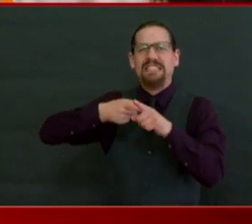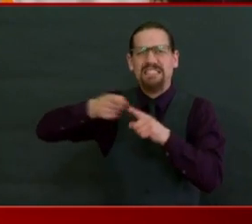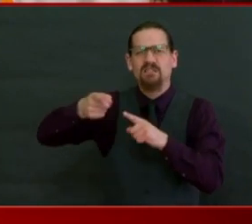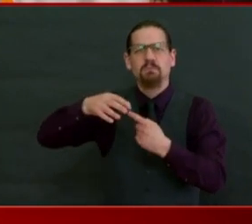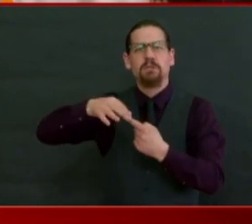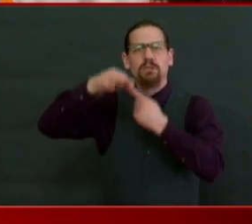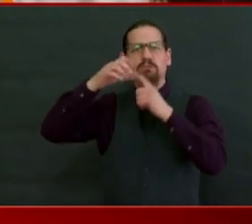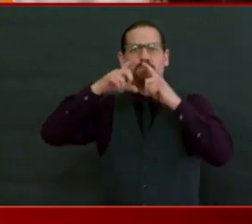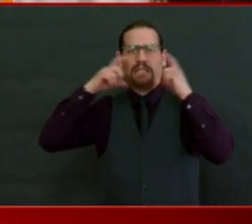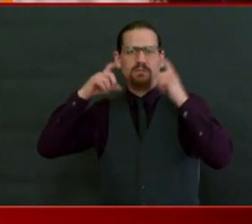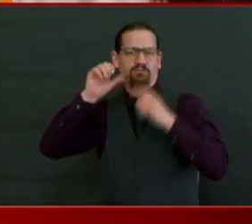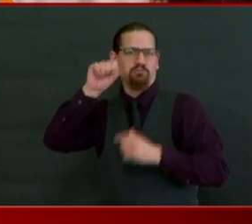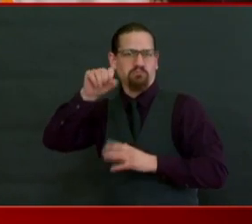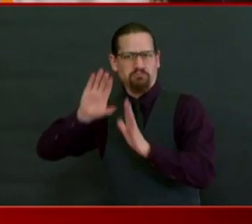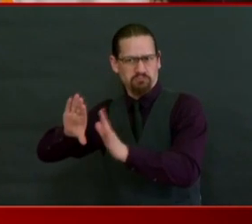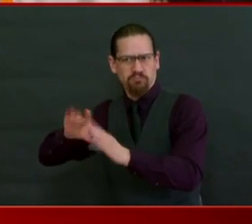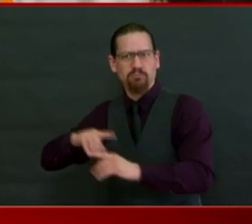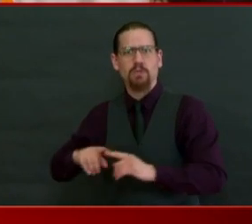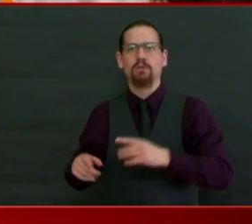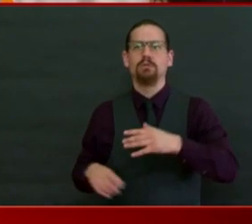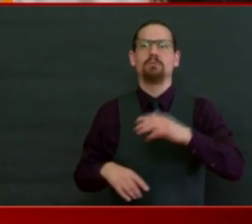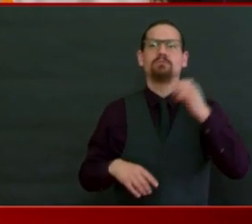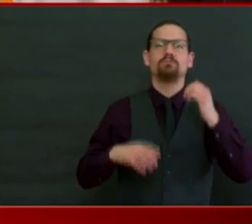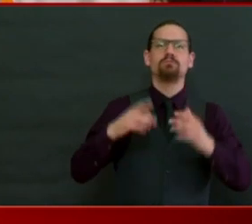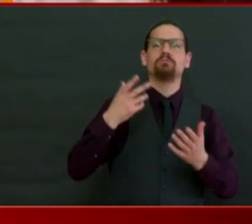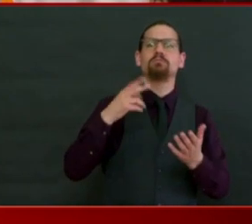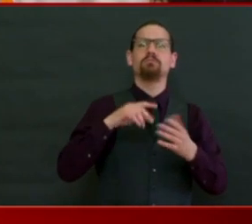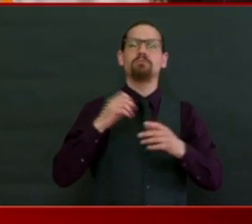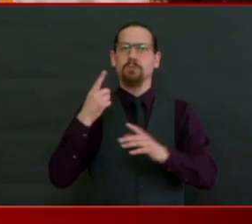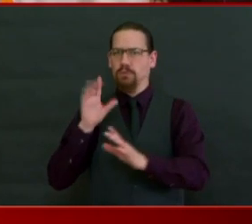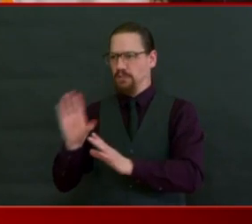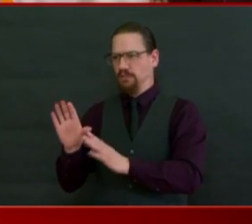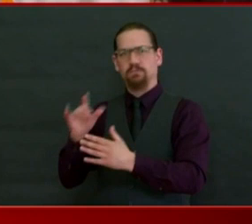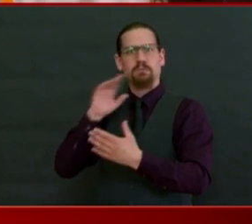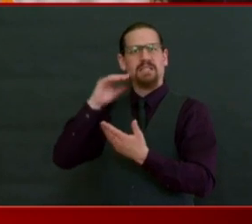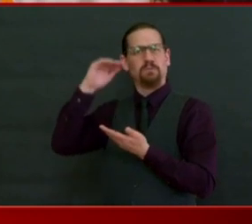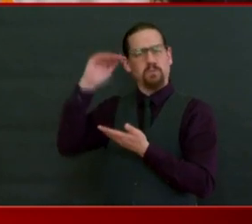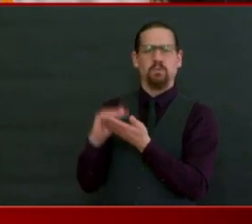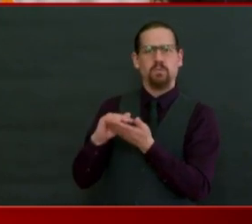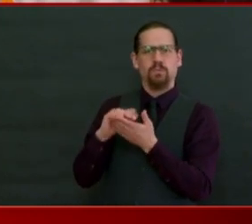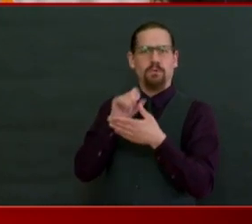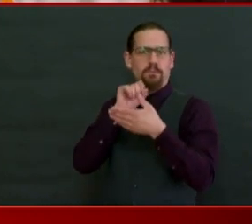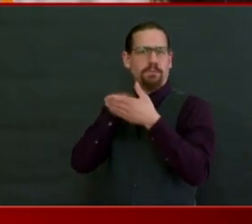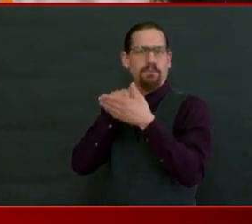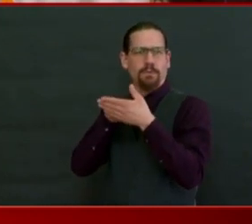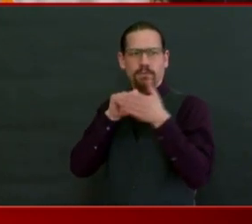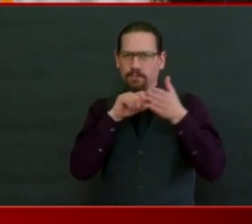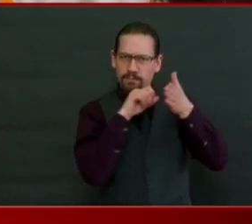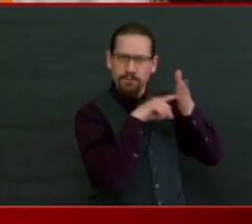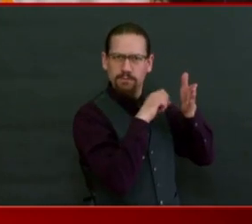OUR HEALTH CARE WORKERS, THE SURGICAL MASKS.